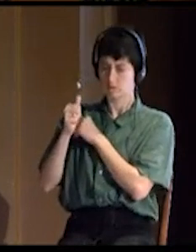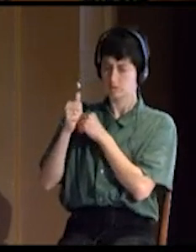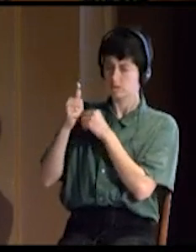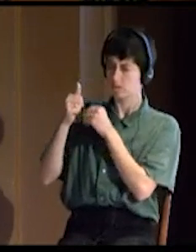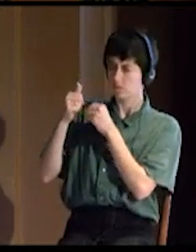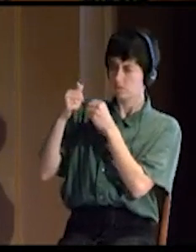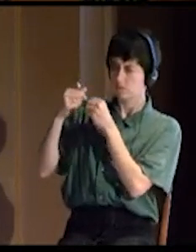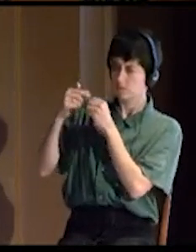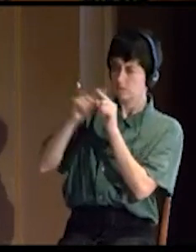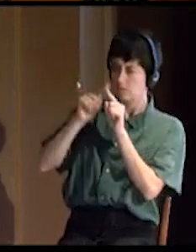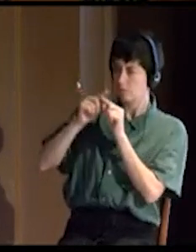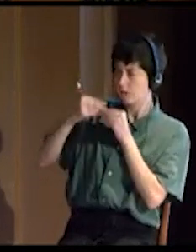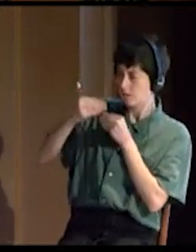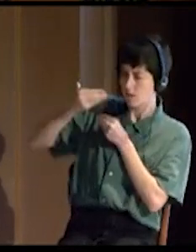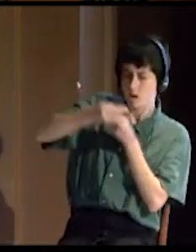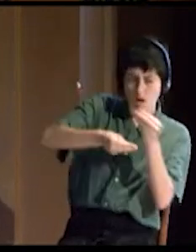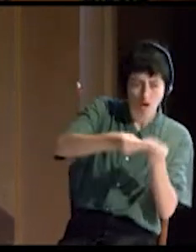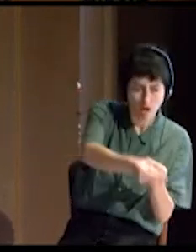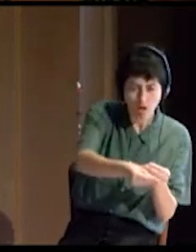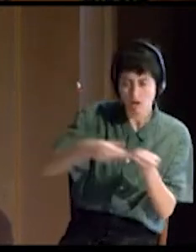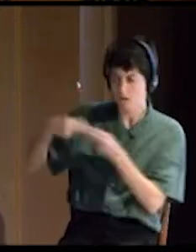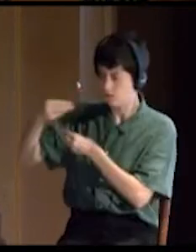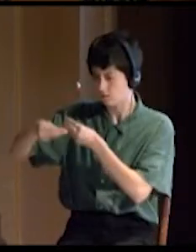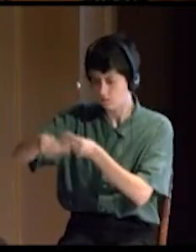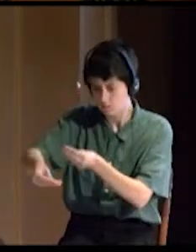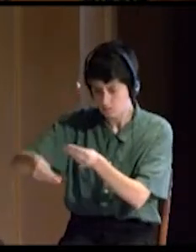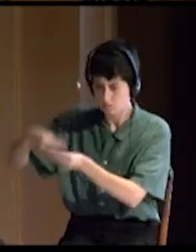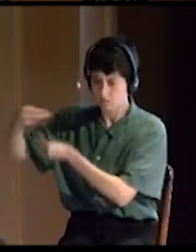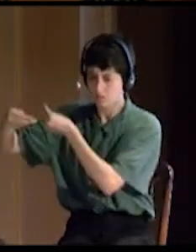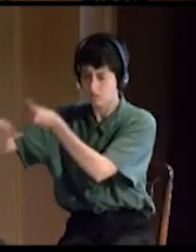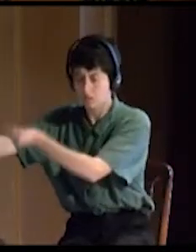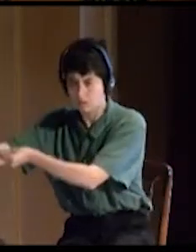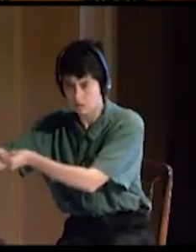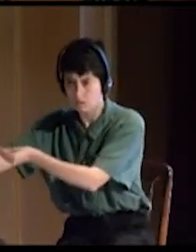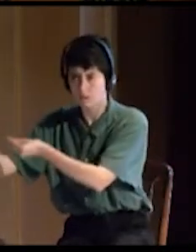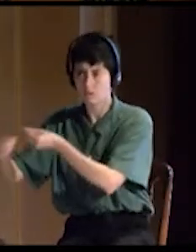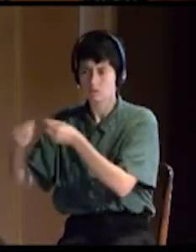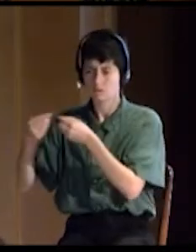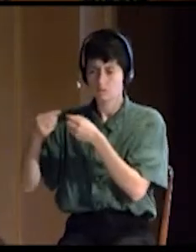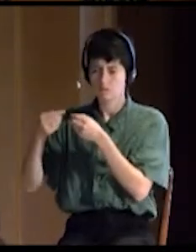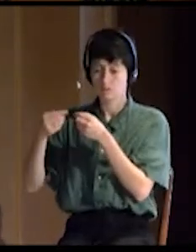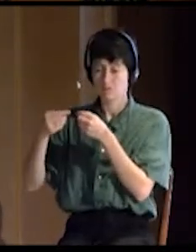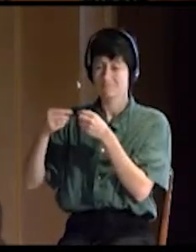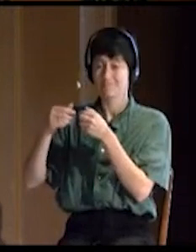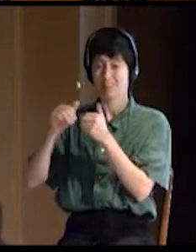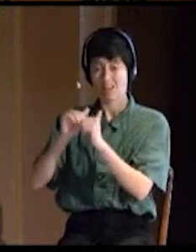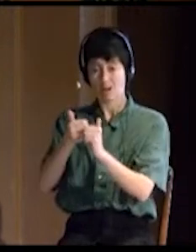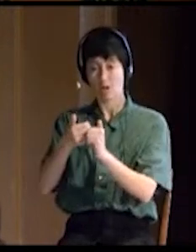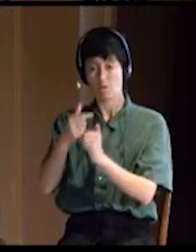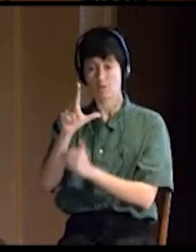And this habit, lichenization, has evolved multiple times throughout the fungal tree of life,